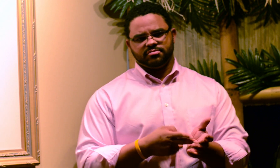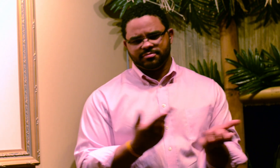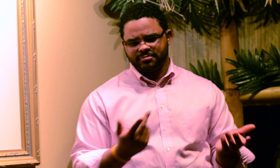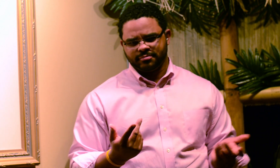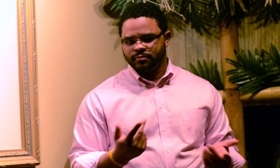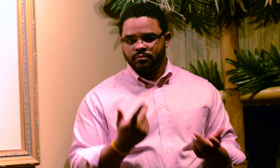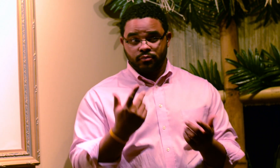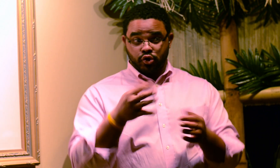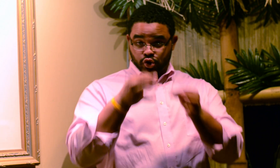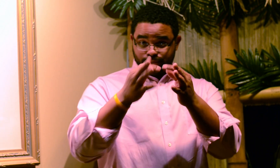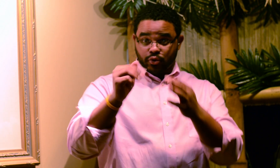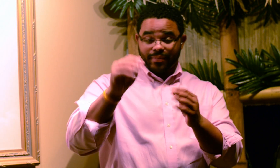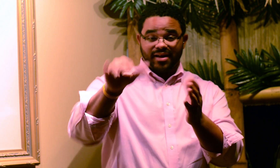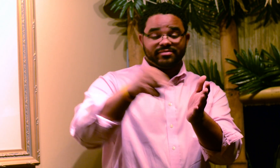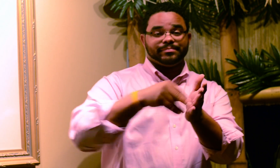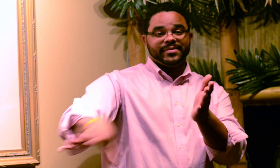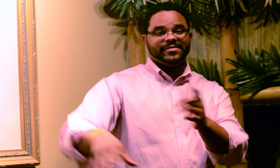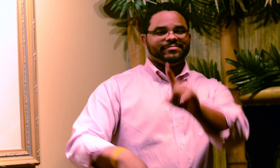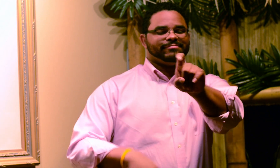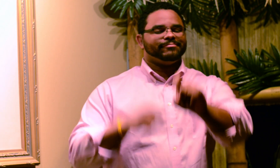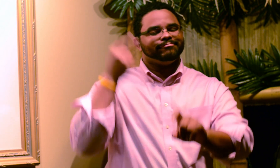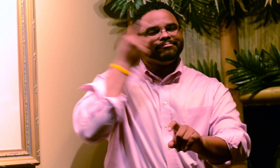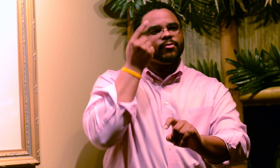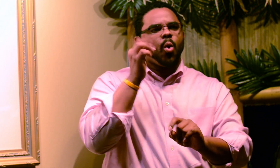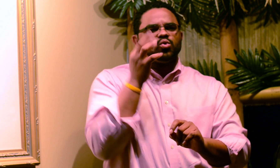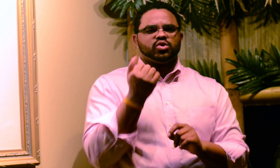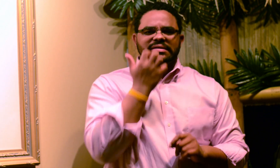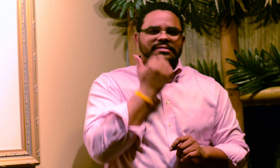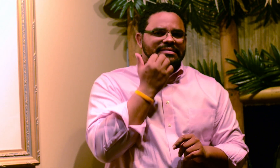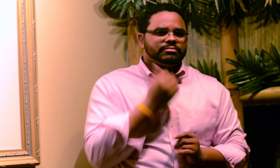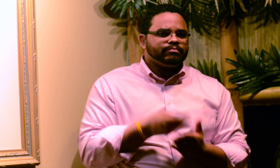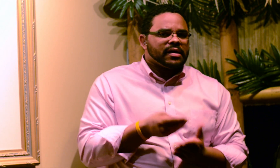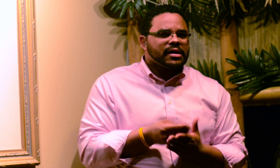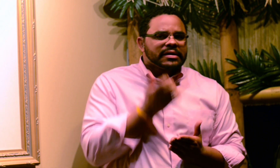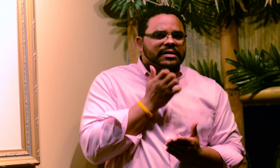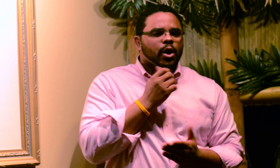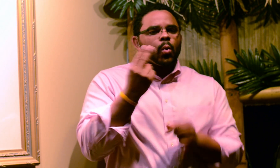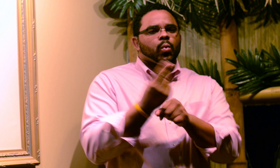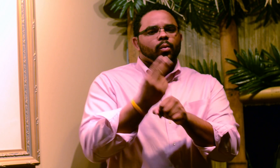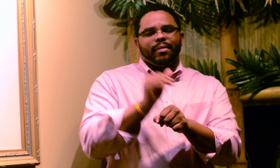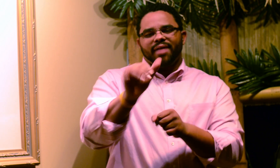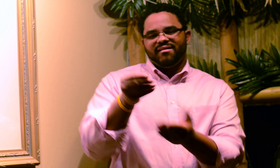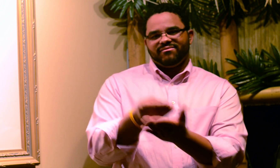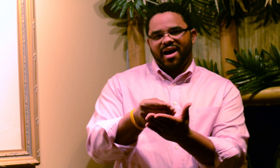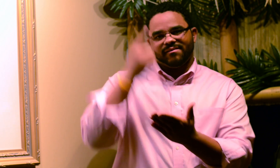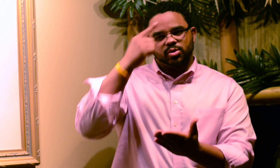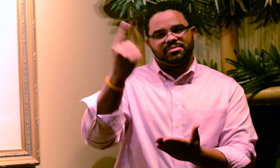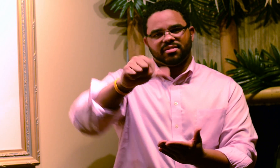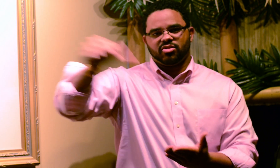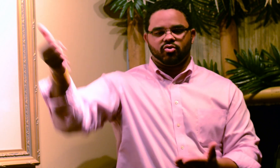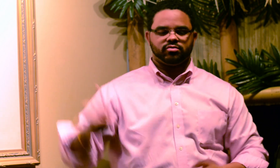To be honest, are interpreters really that expensive? I have to wonder if they're not just being greedy and wanting to use these funds for something else.